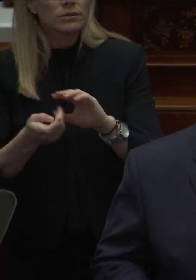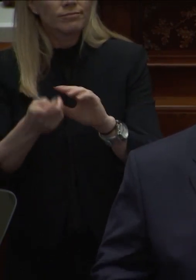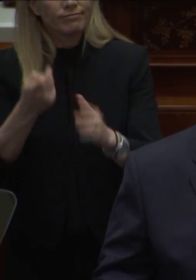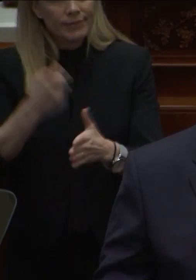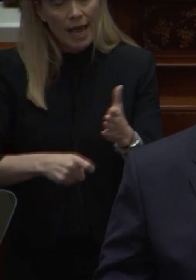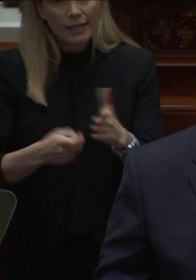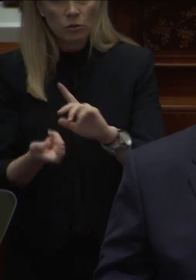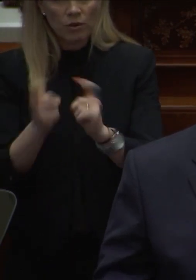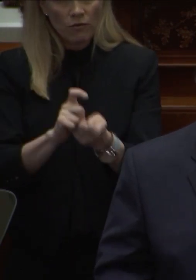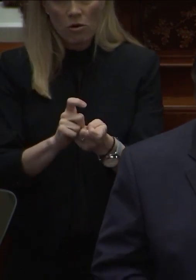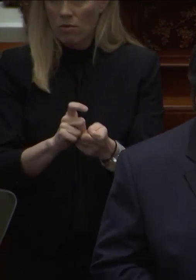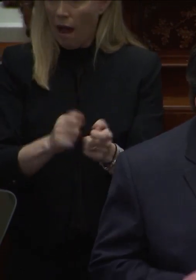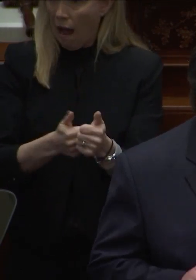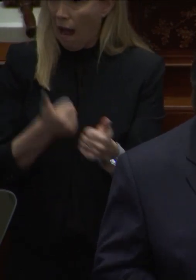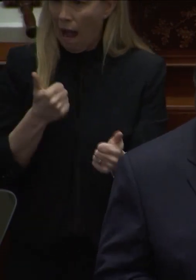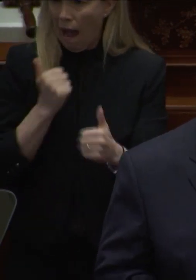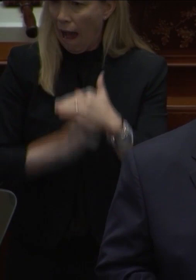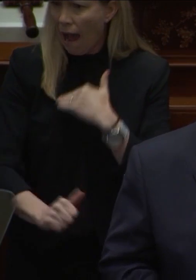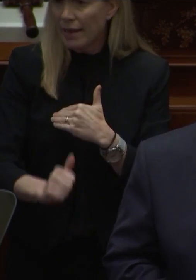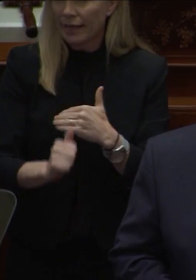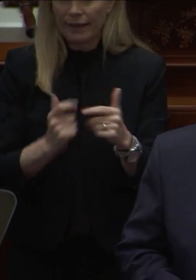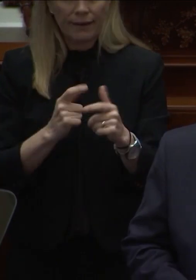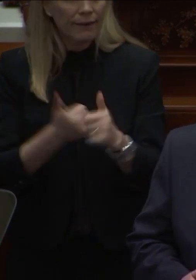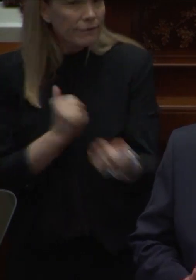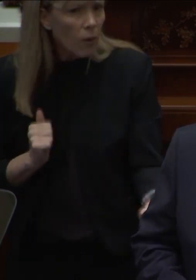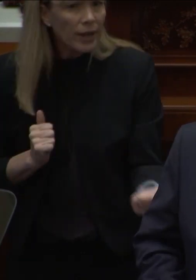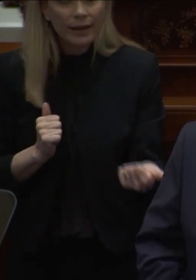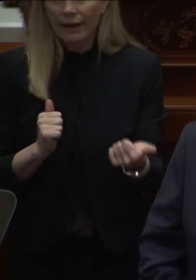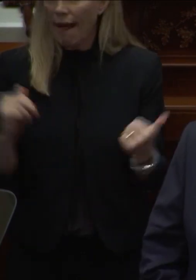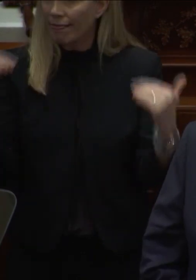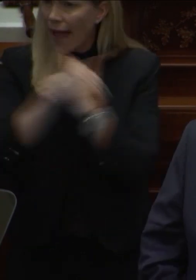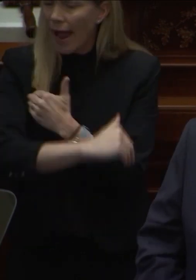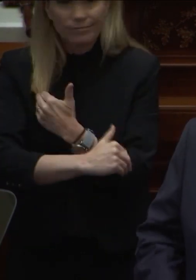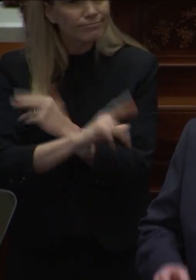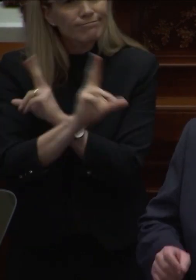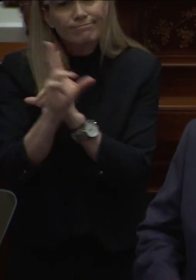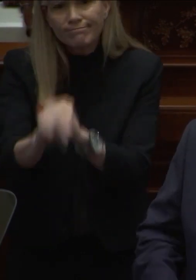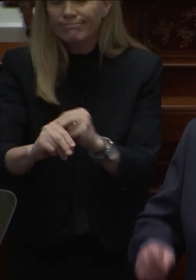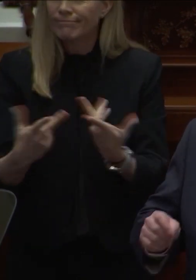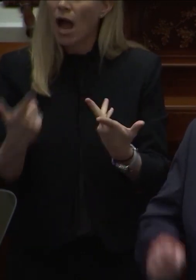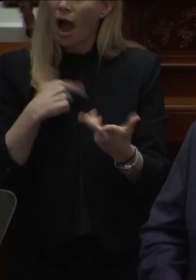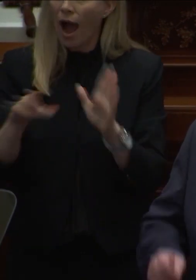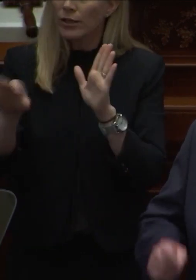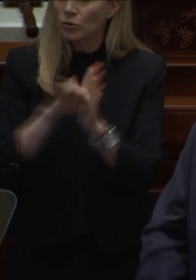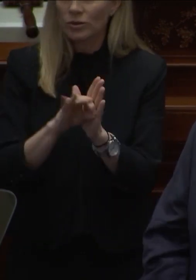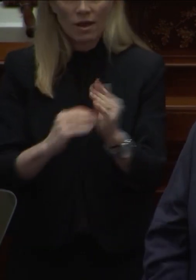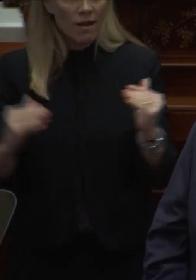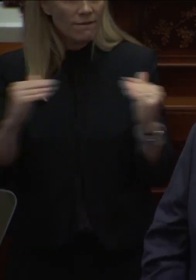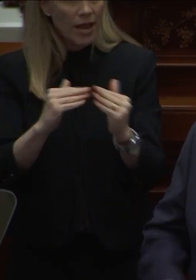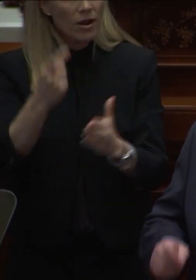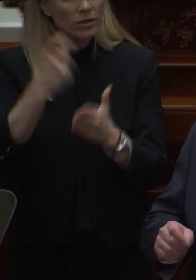NEED FUNDAMENTAL TAX REFORM. THERE IS NO HIDING FROM IT. THERE IS NO RUNNING FROM IT. THERE IS NO LYING ABOUT IT.